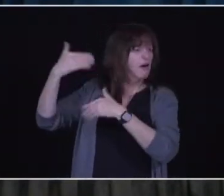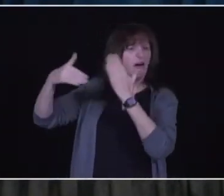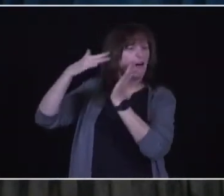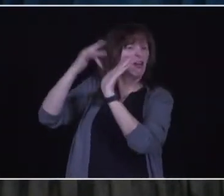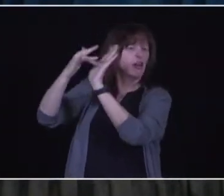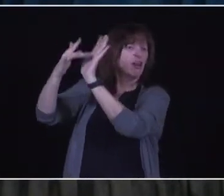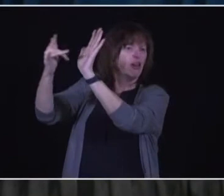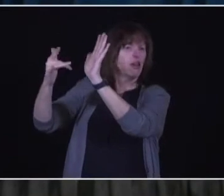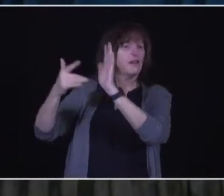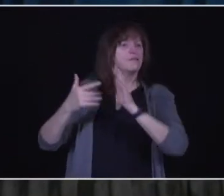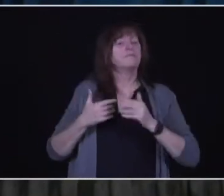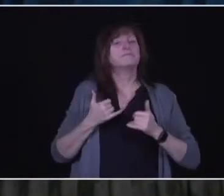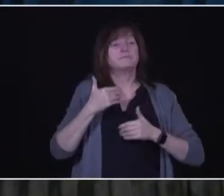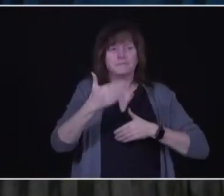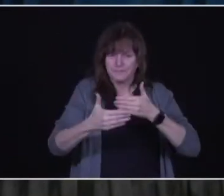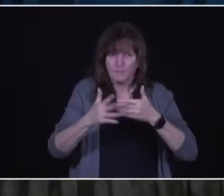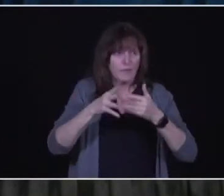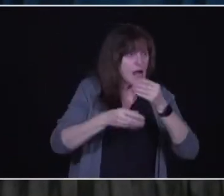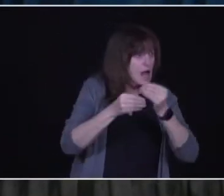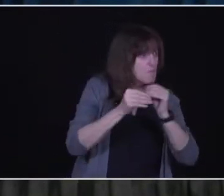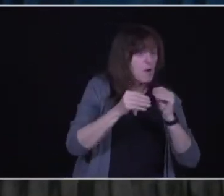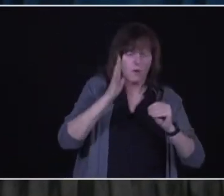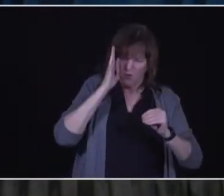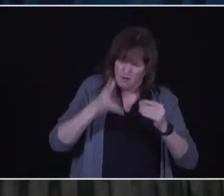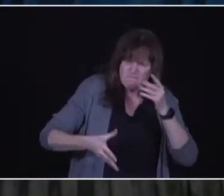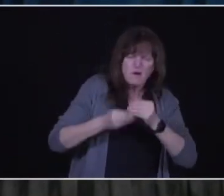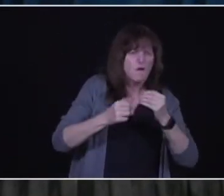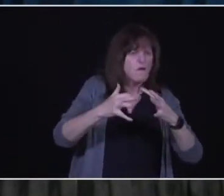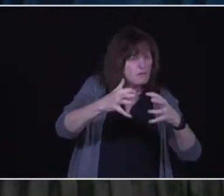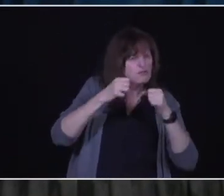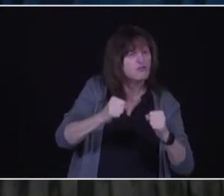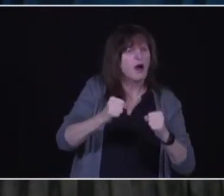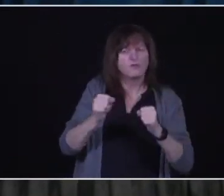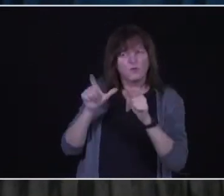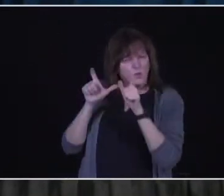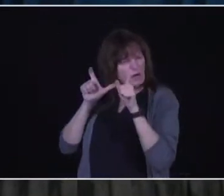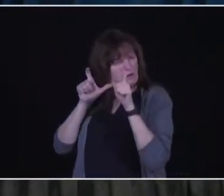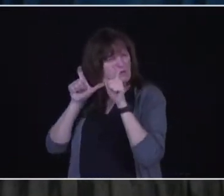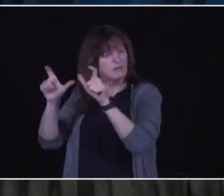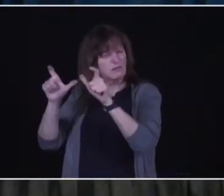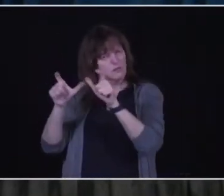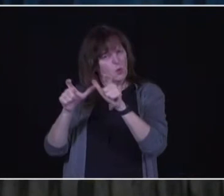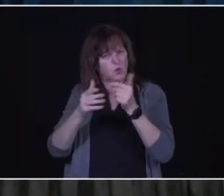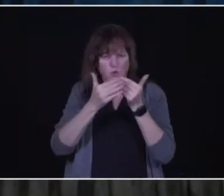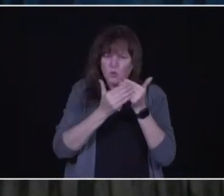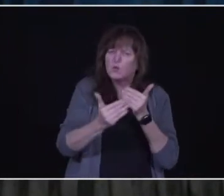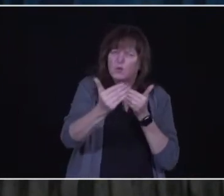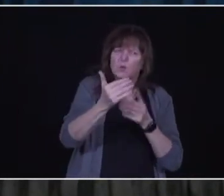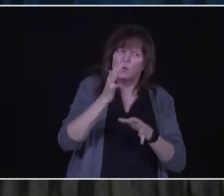to further our work in combating human trafficking. While we know that there is a long road ahead in